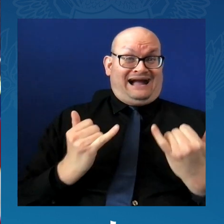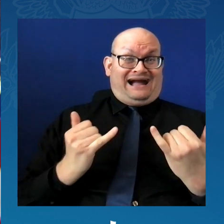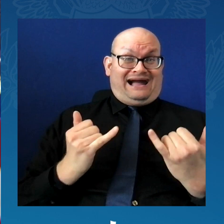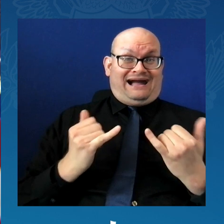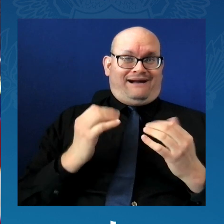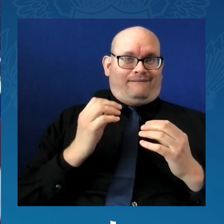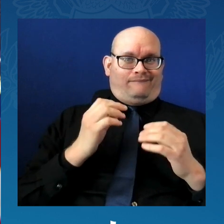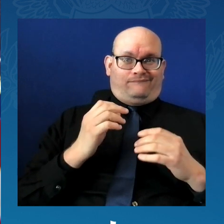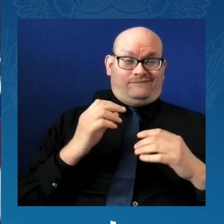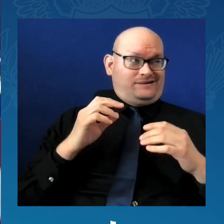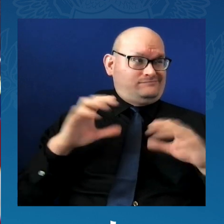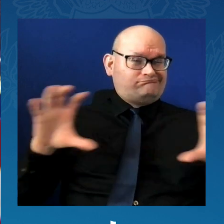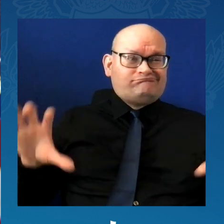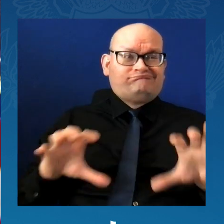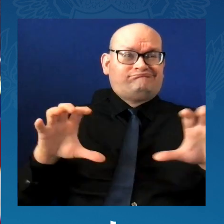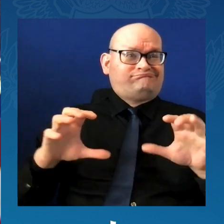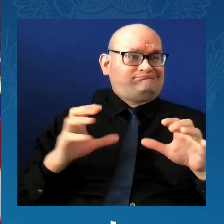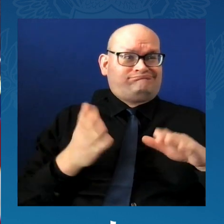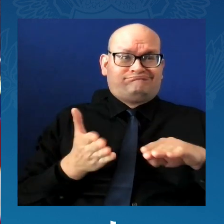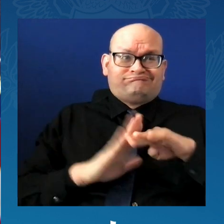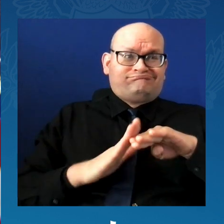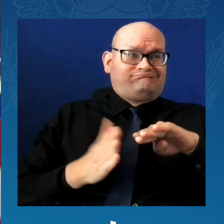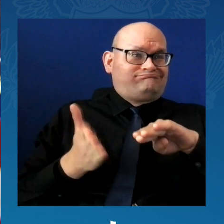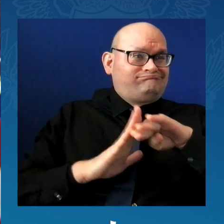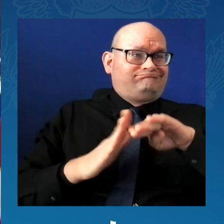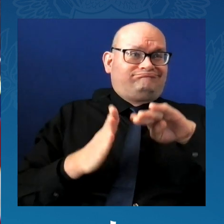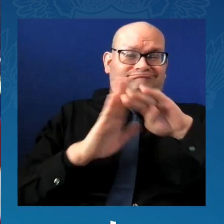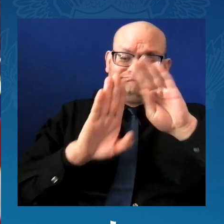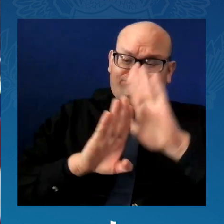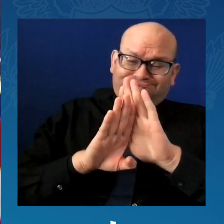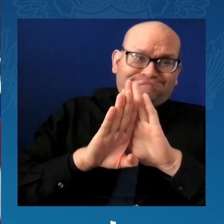Today, private companies can dock satellites in orbit.